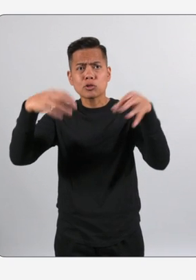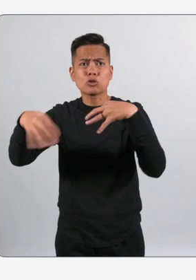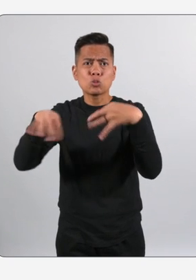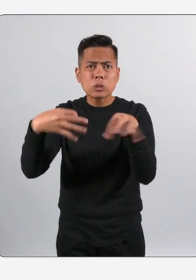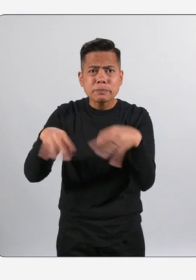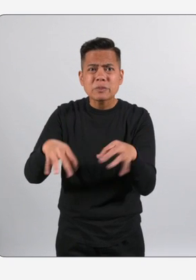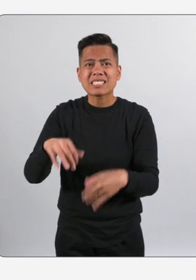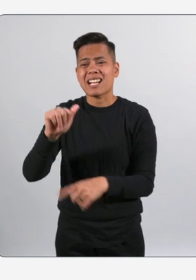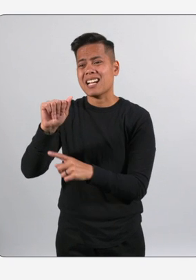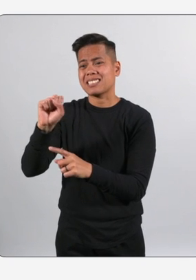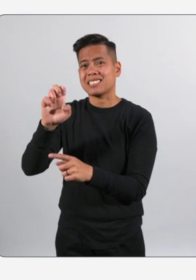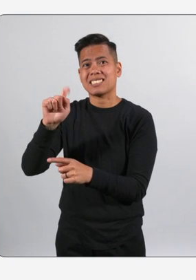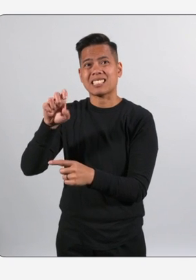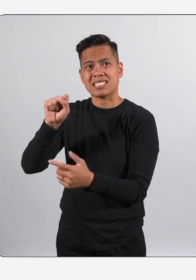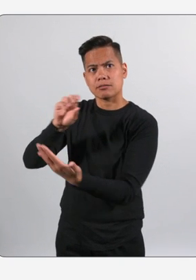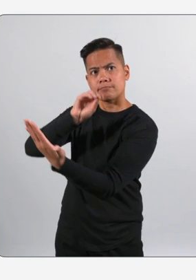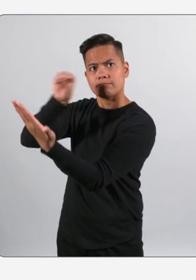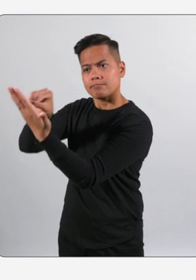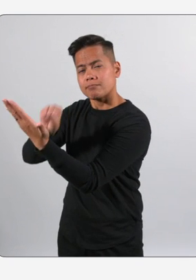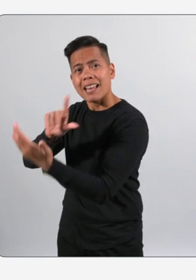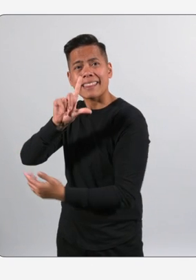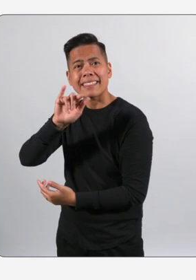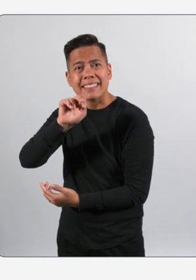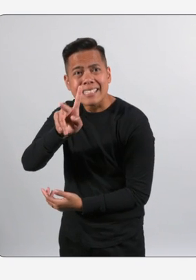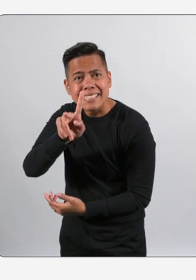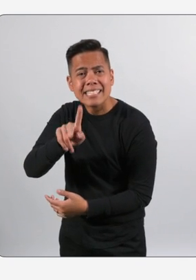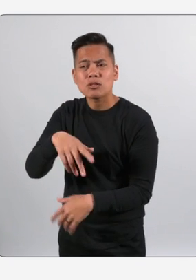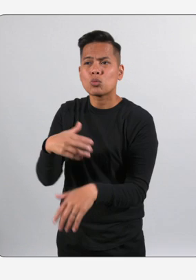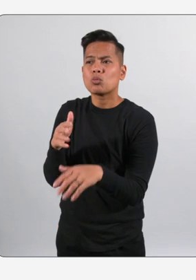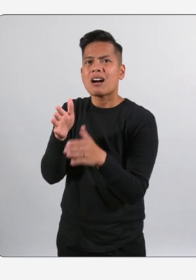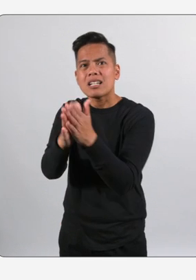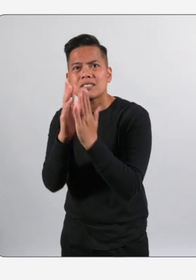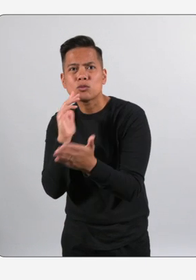site links and callouts for your review. Let's review these images.